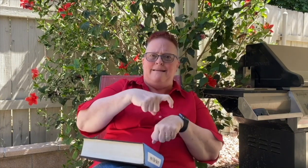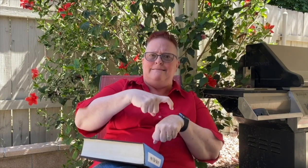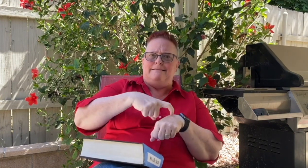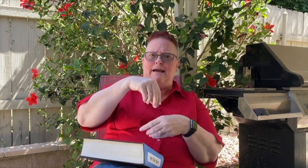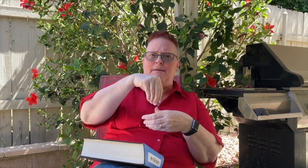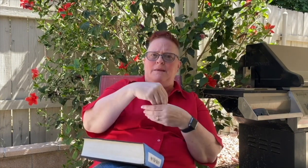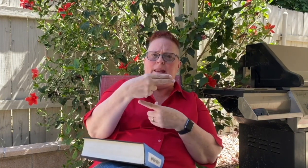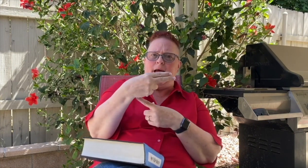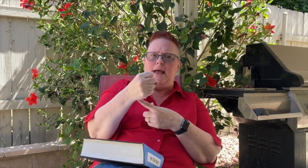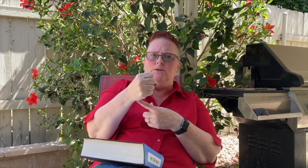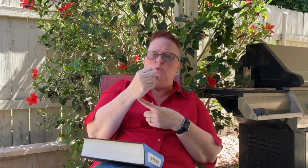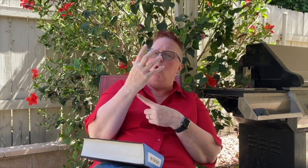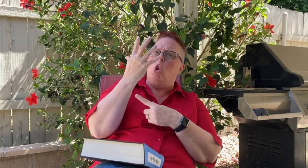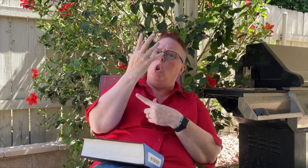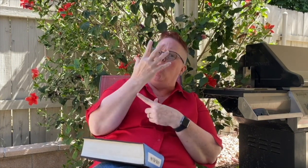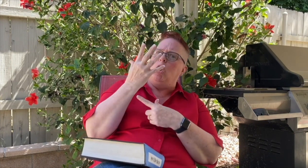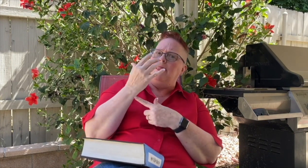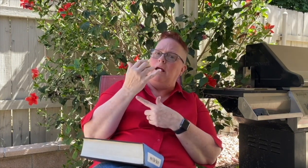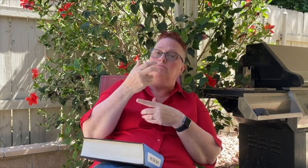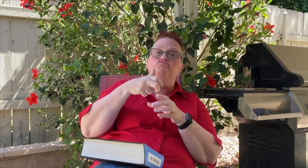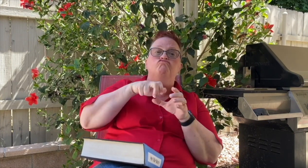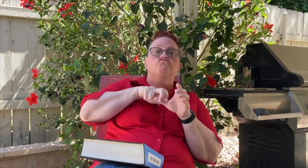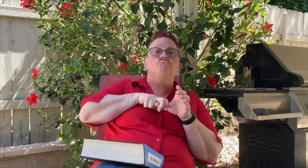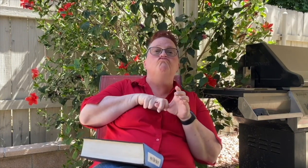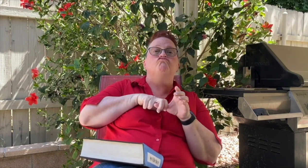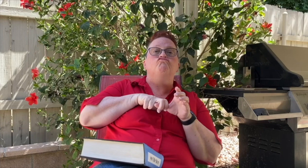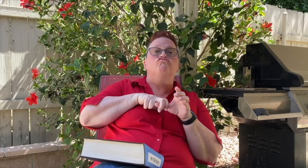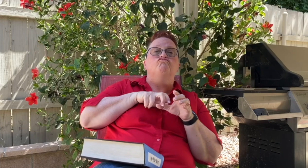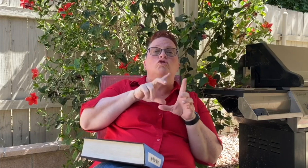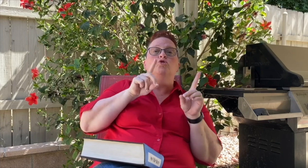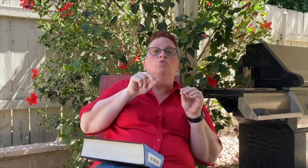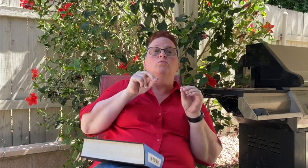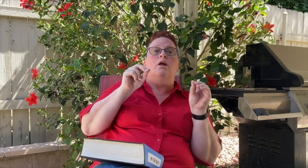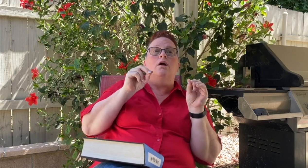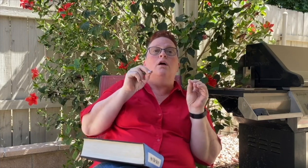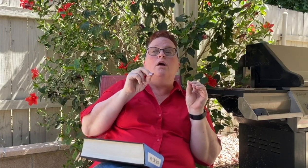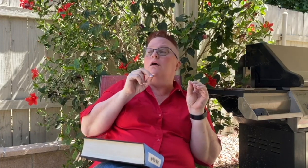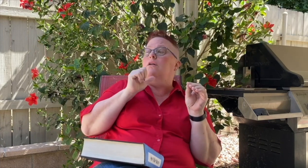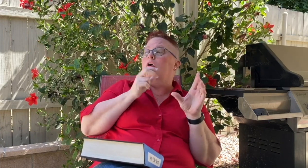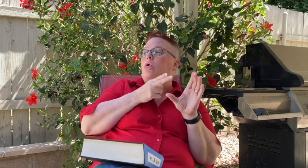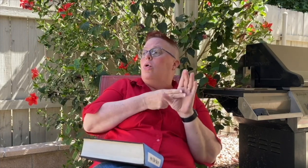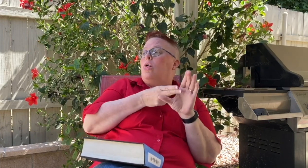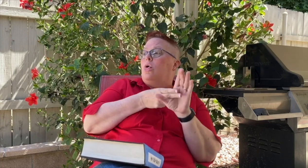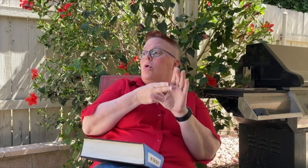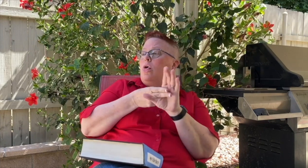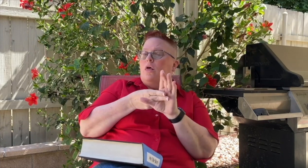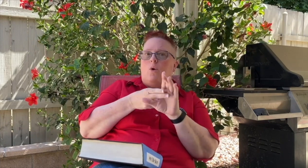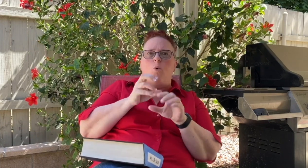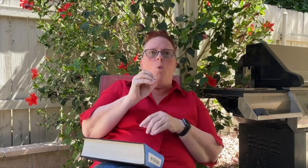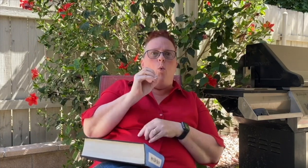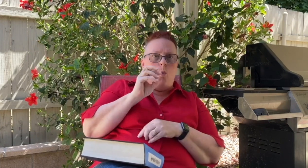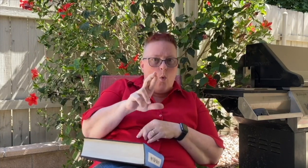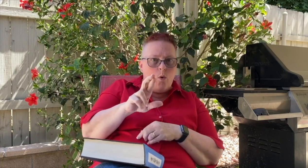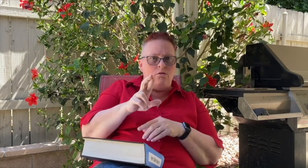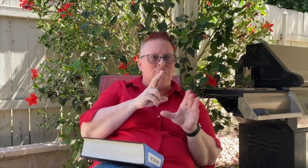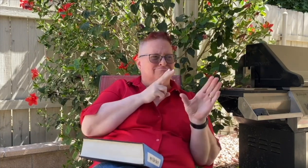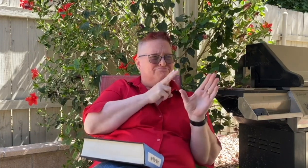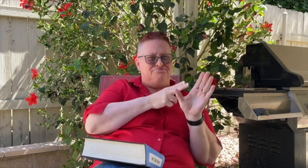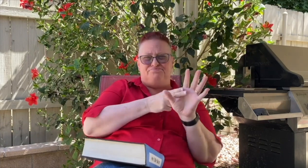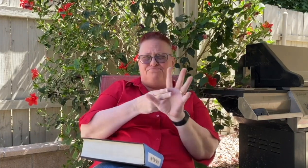What do you want to do to accomplish that time in high school? Are you going to sit back and not do anything and not participate,